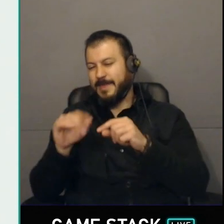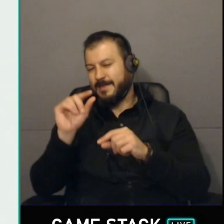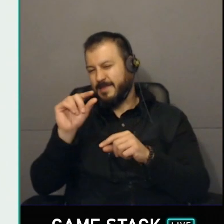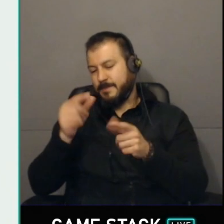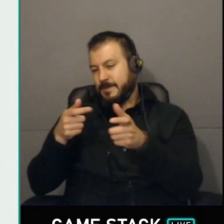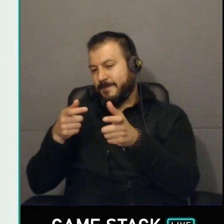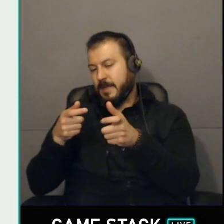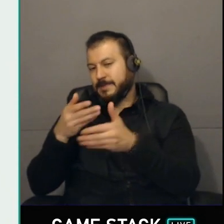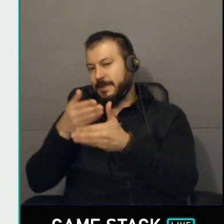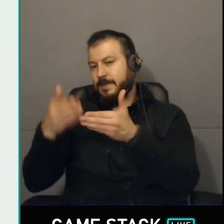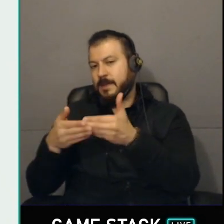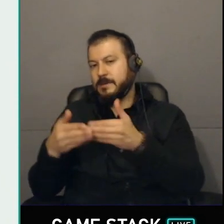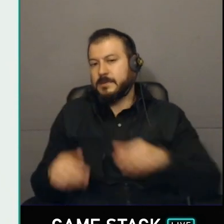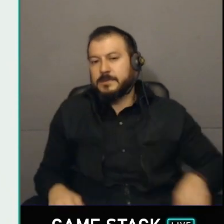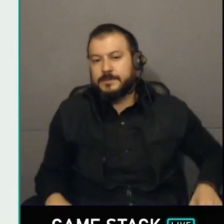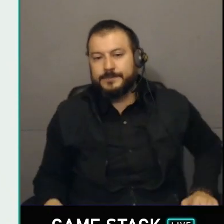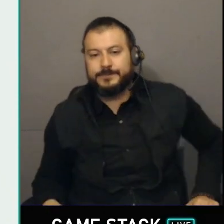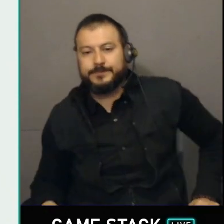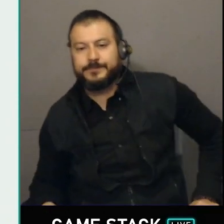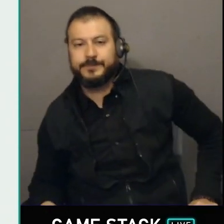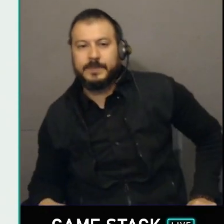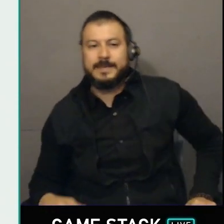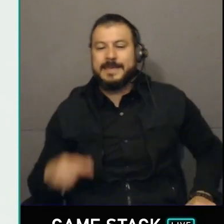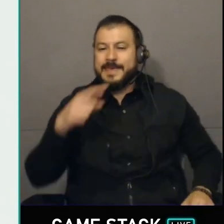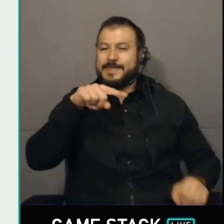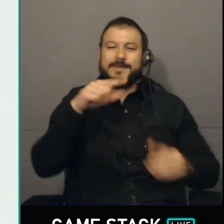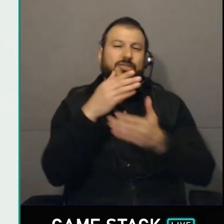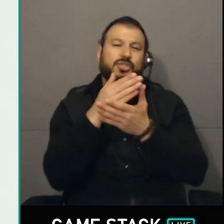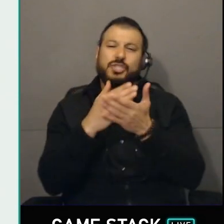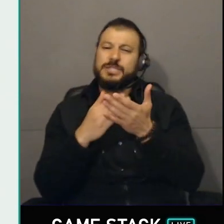velocity. These are just some examples threshold heuristics,